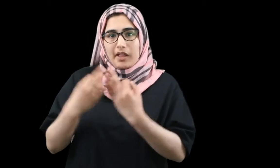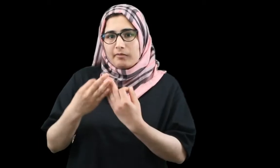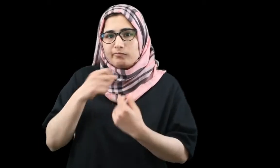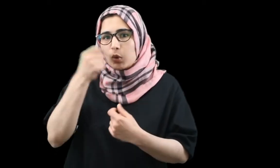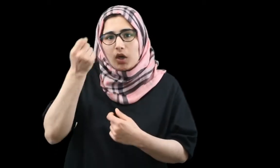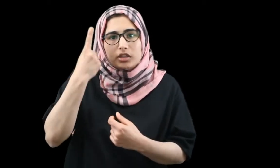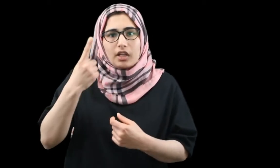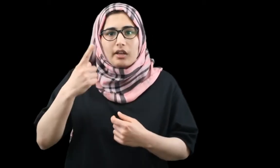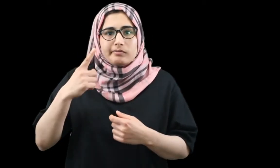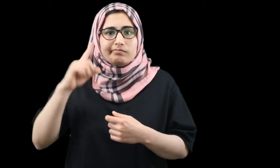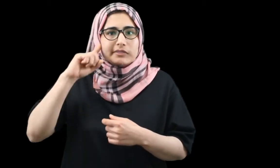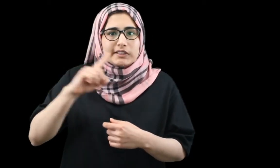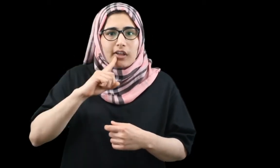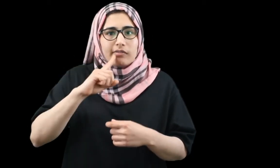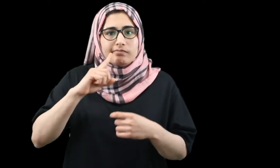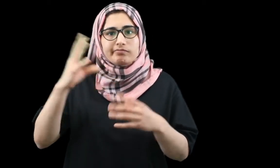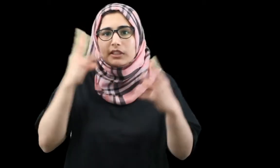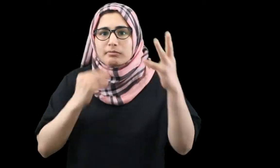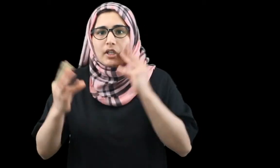They really didn't understand the deaf experience.